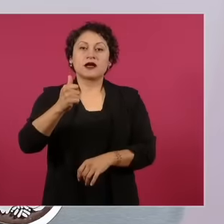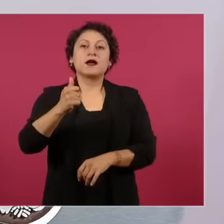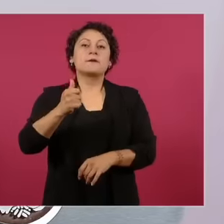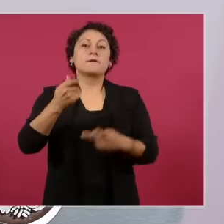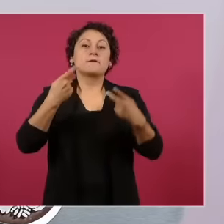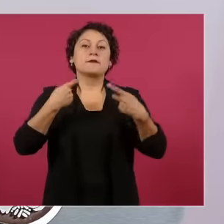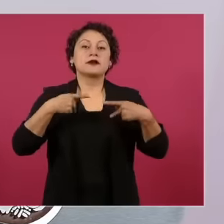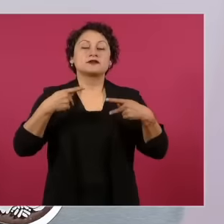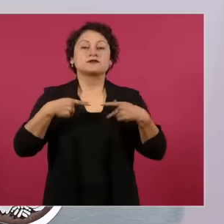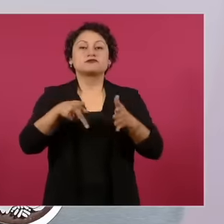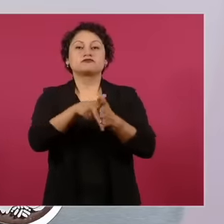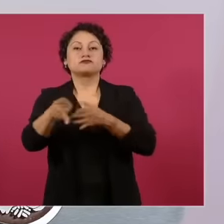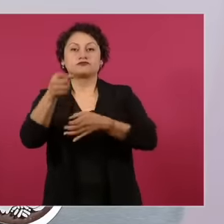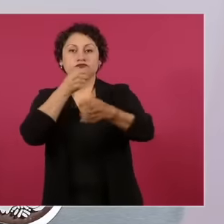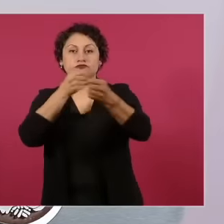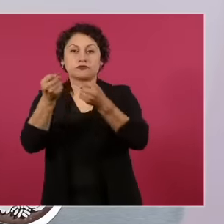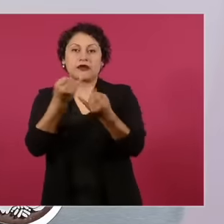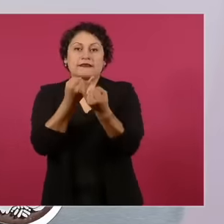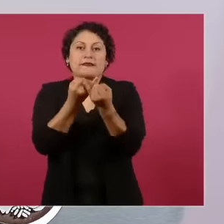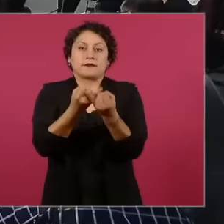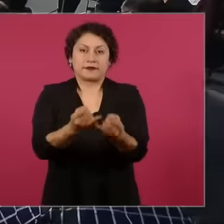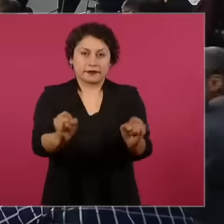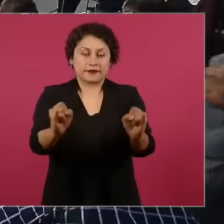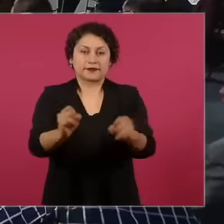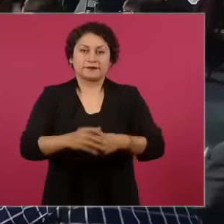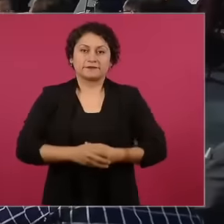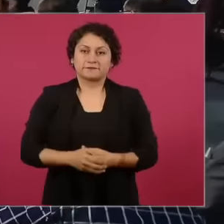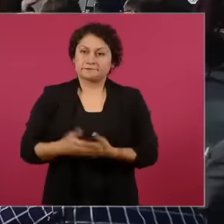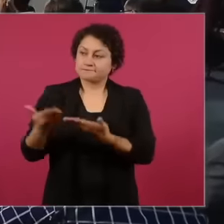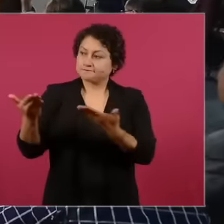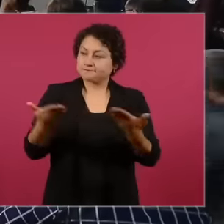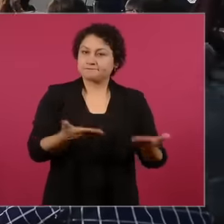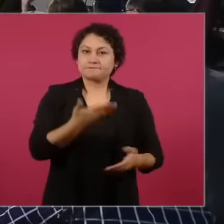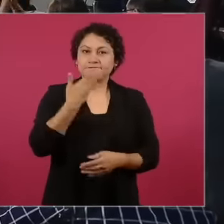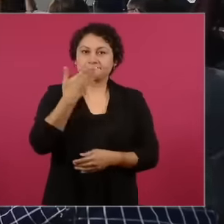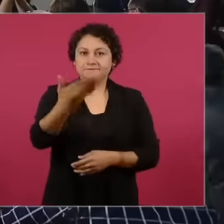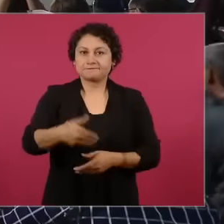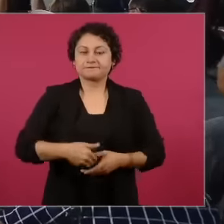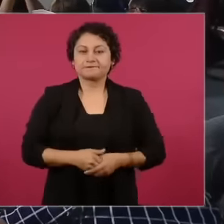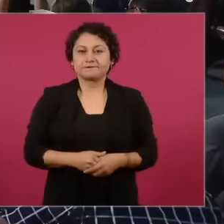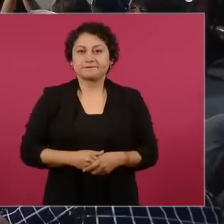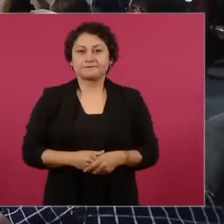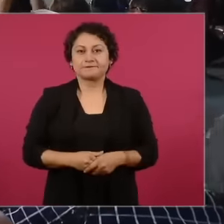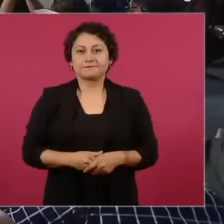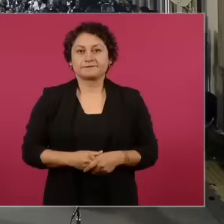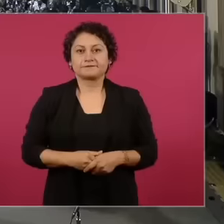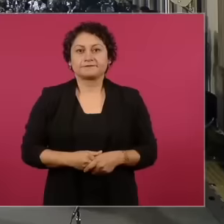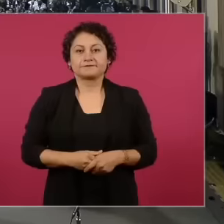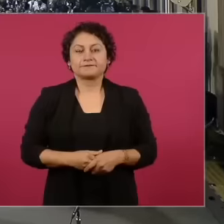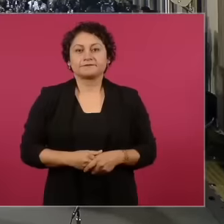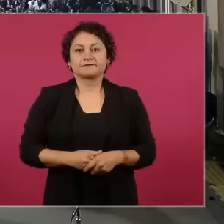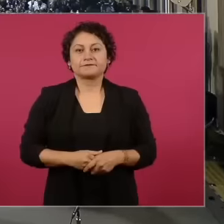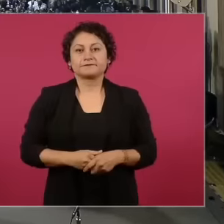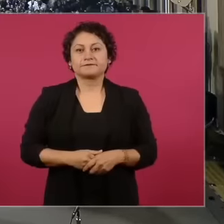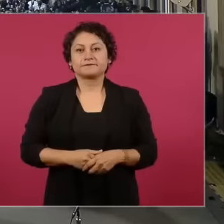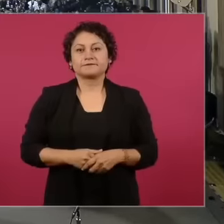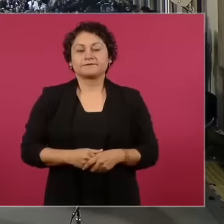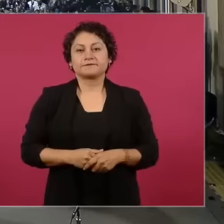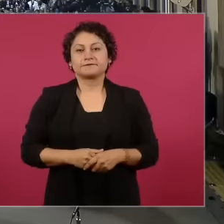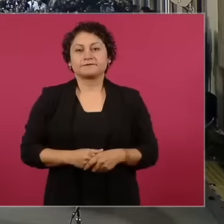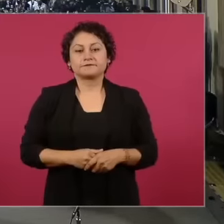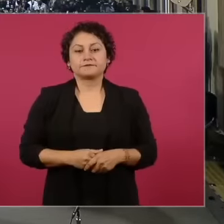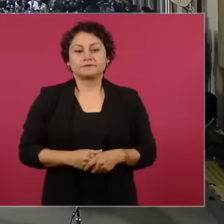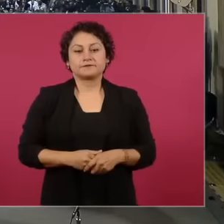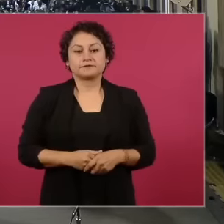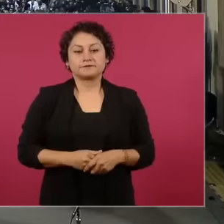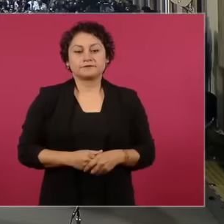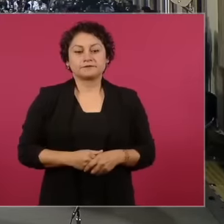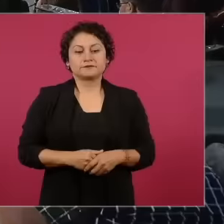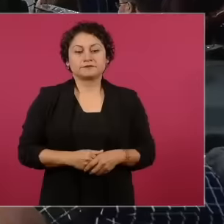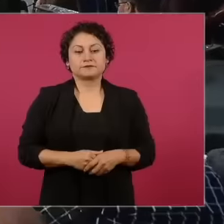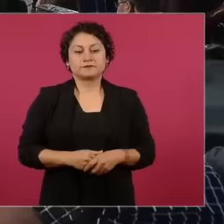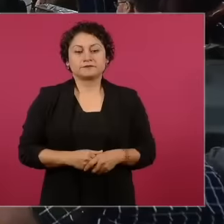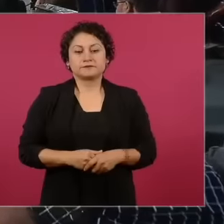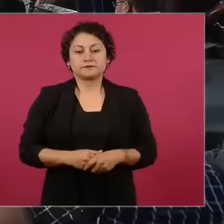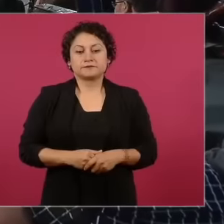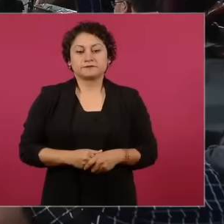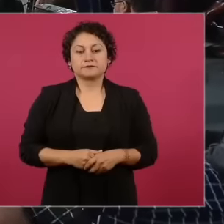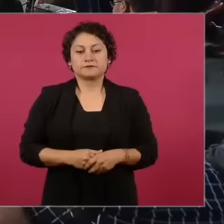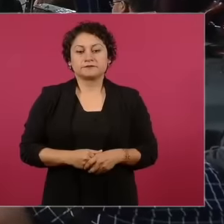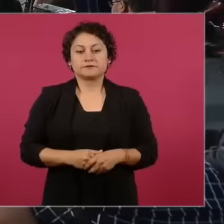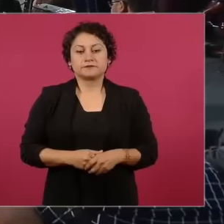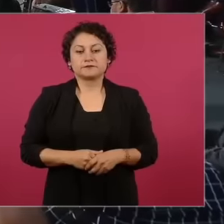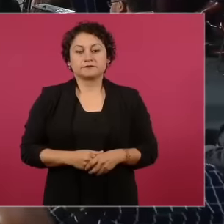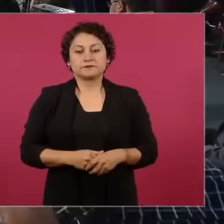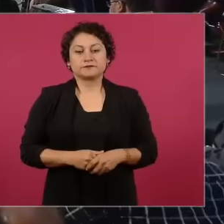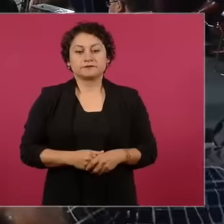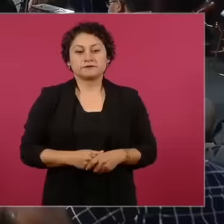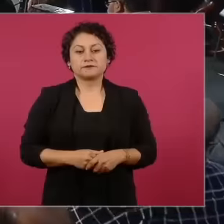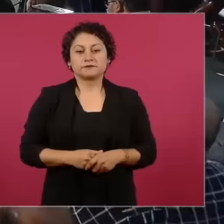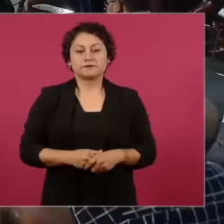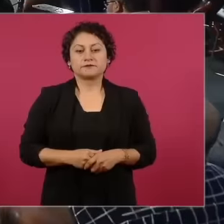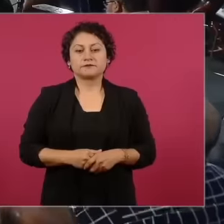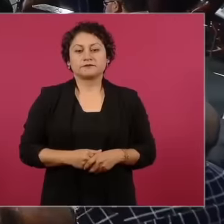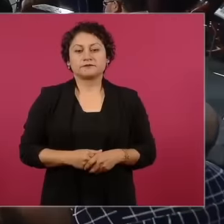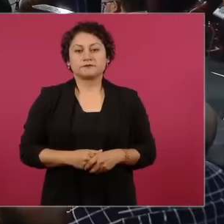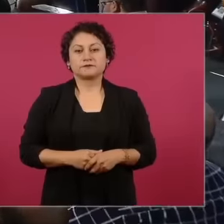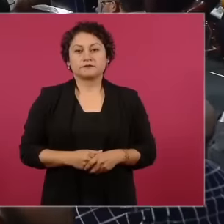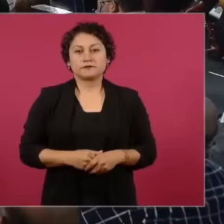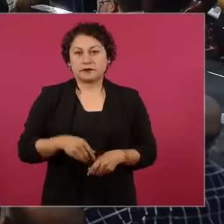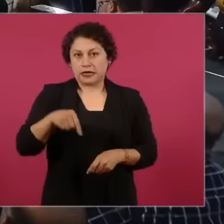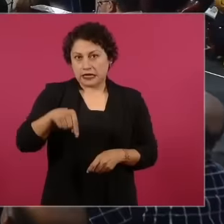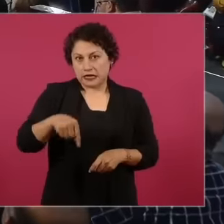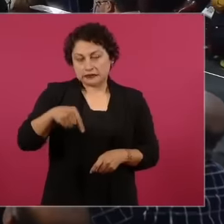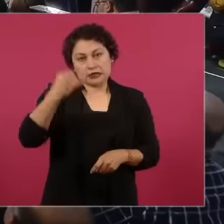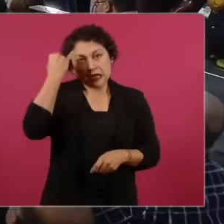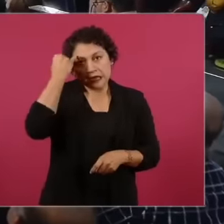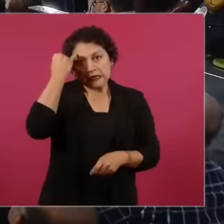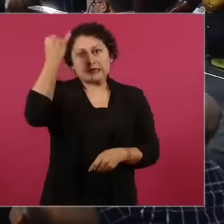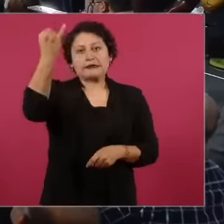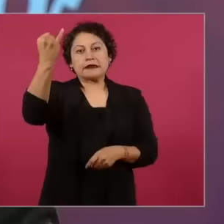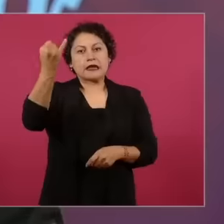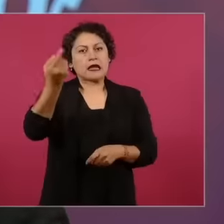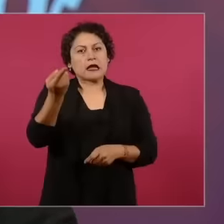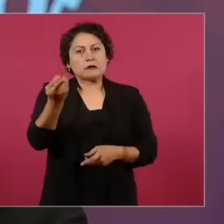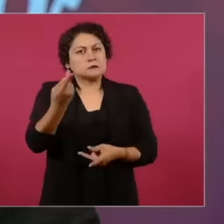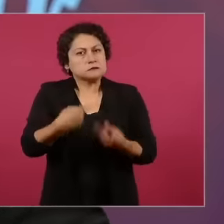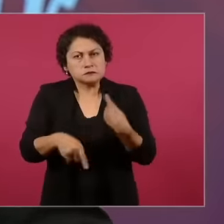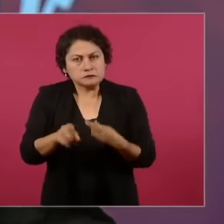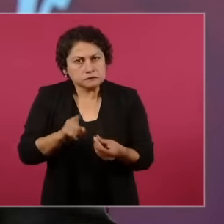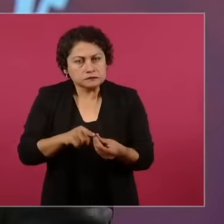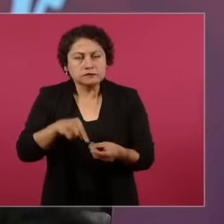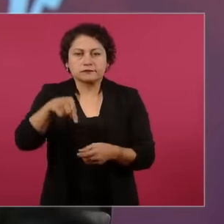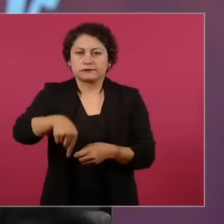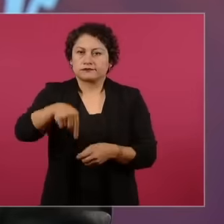welcome This is an ina this space that has become a venue for the word